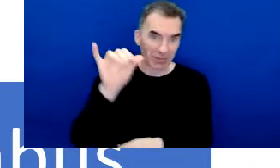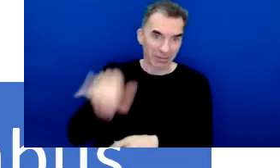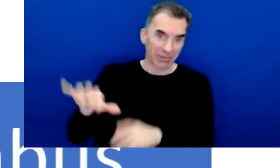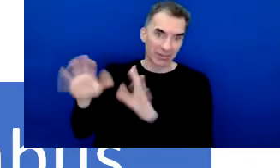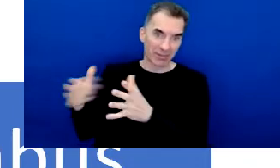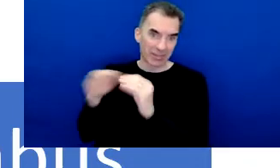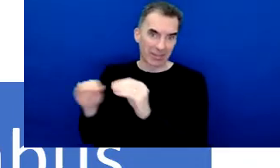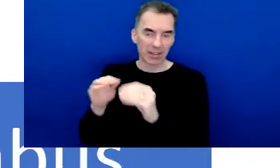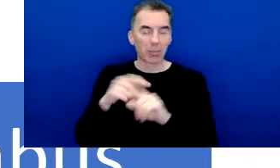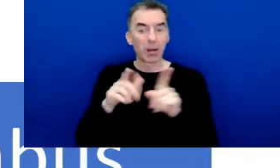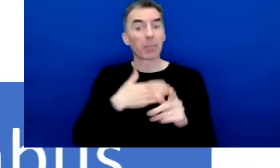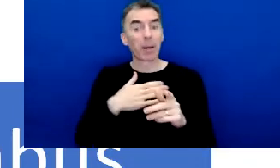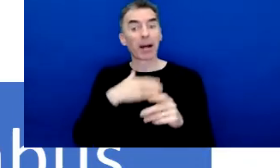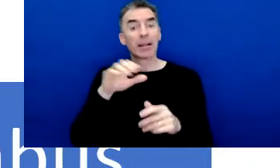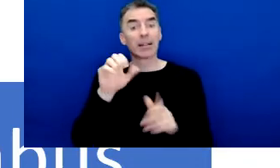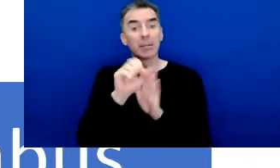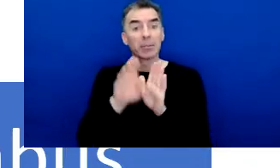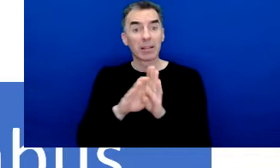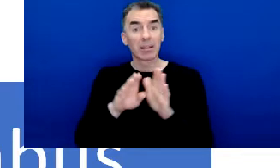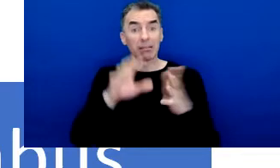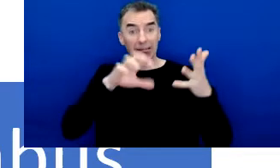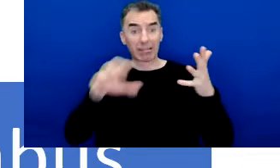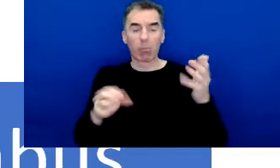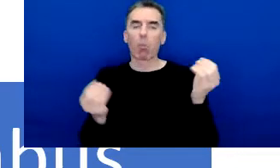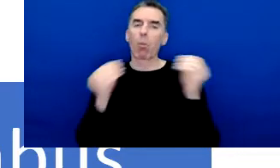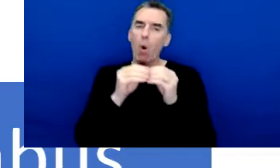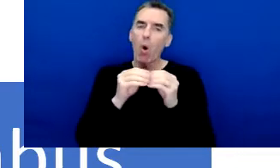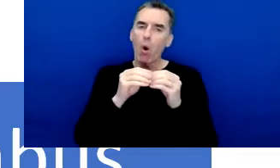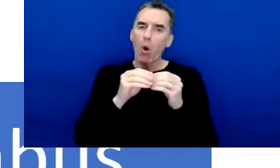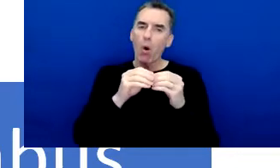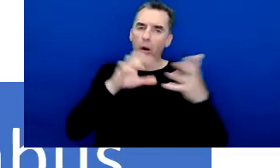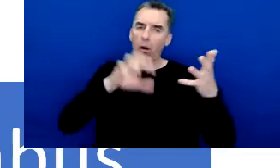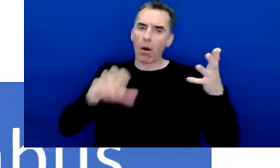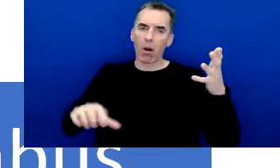My syllabus tends to become longer because of things that have happened